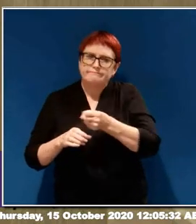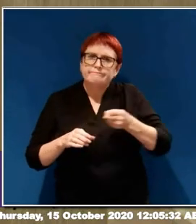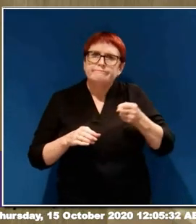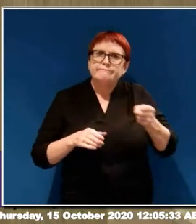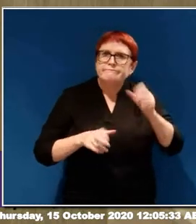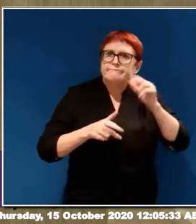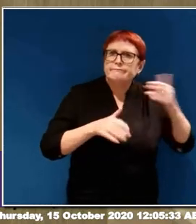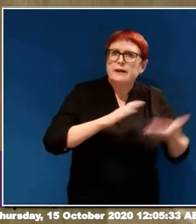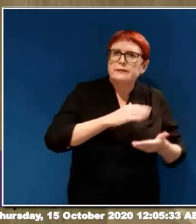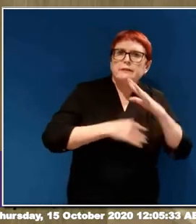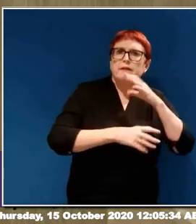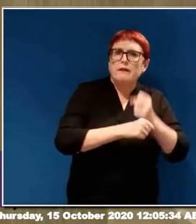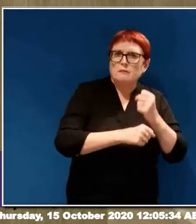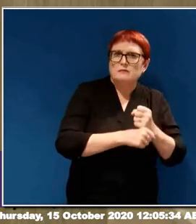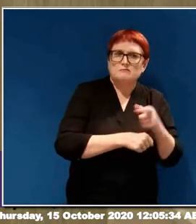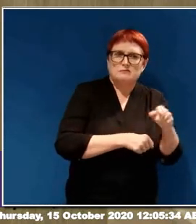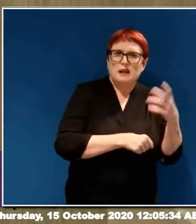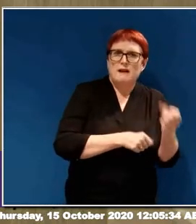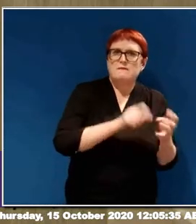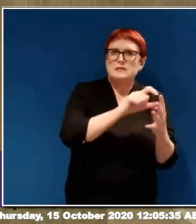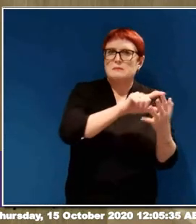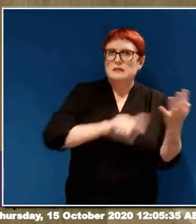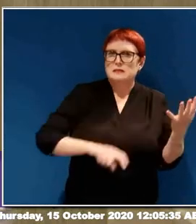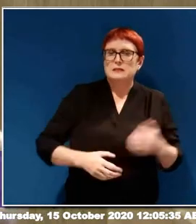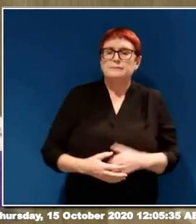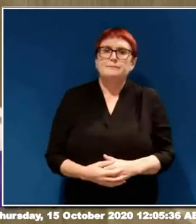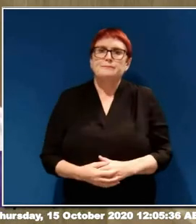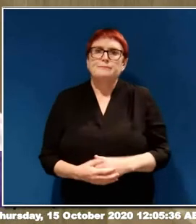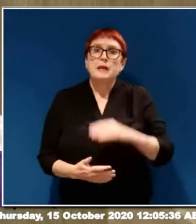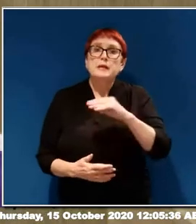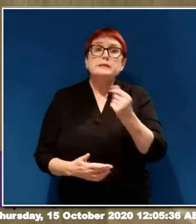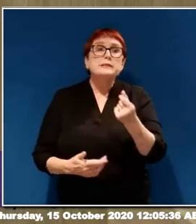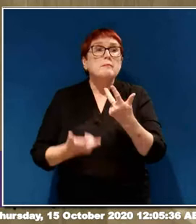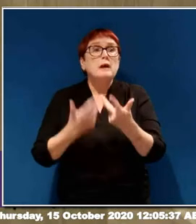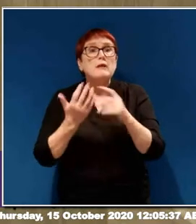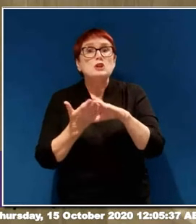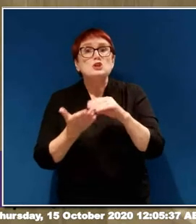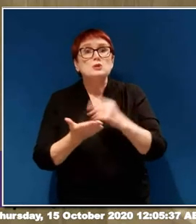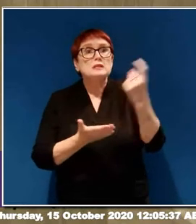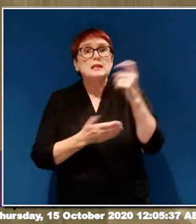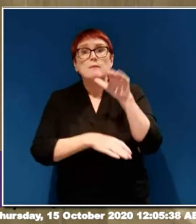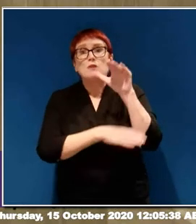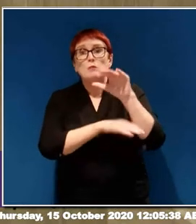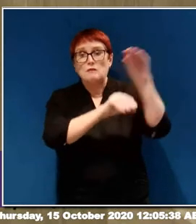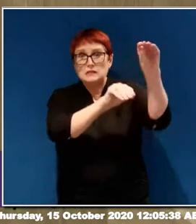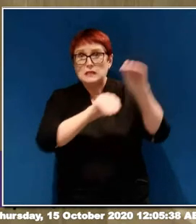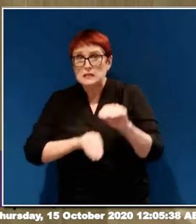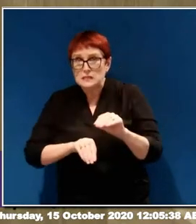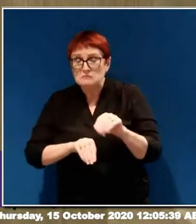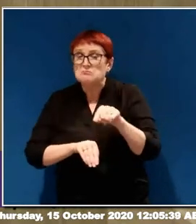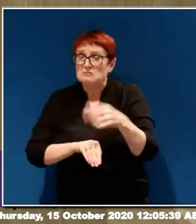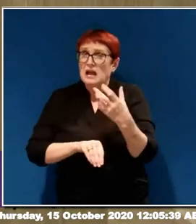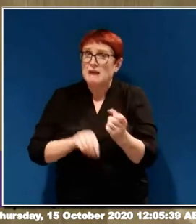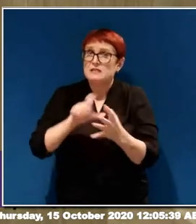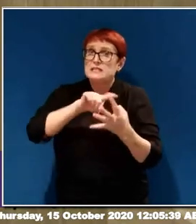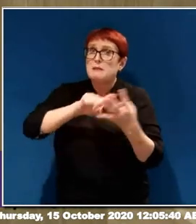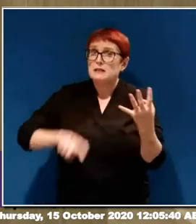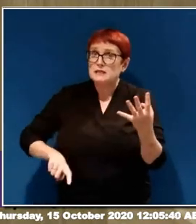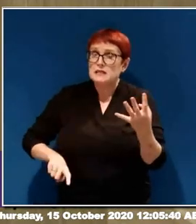who are migrant or refugees who have disability. So we do still touch across many areas.